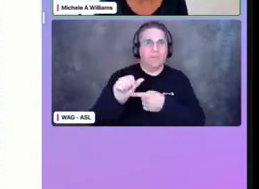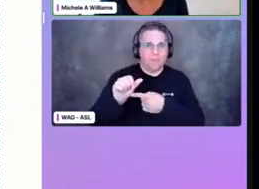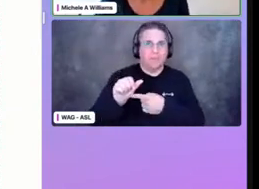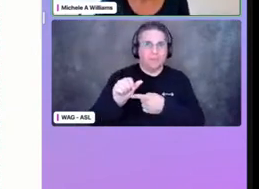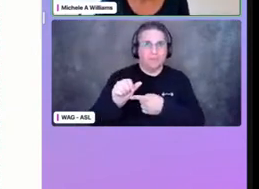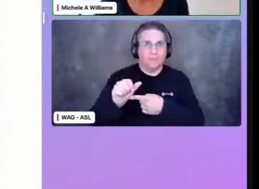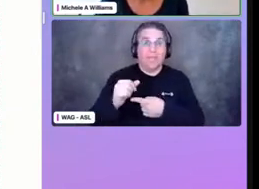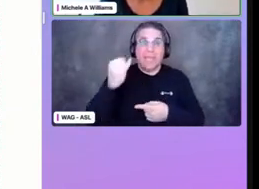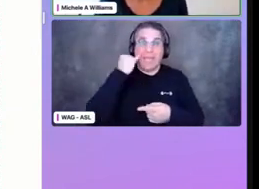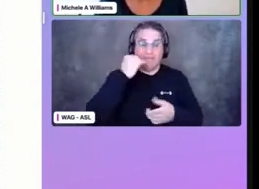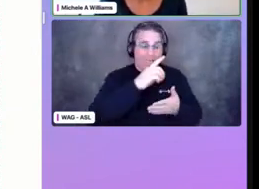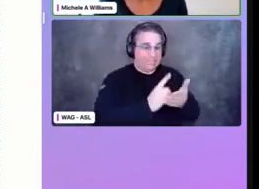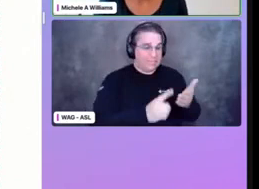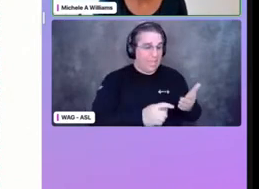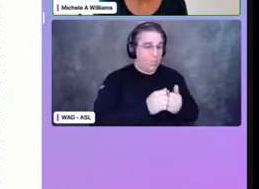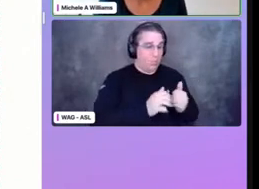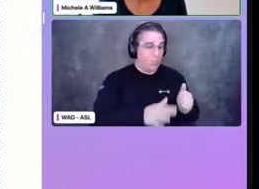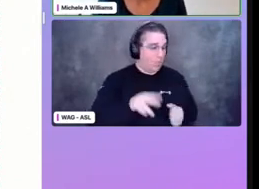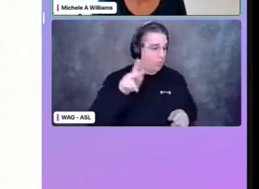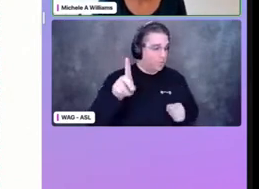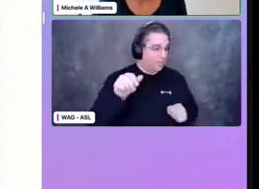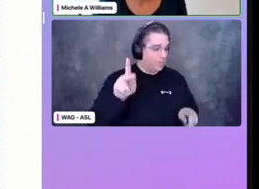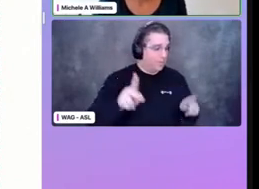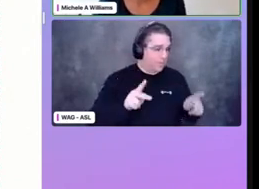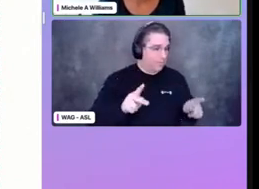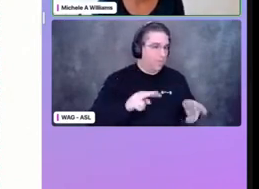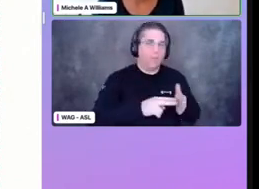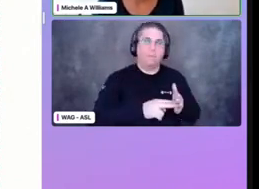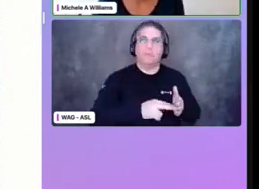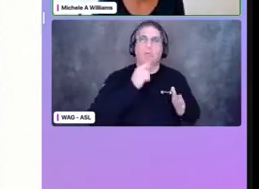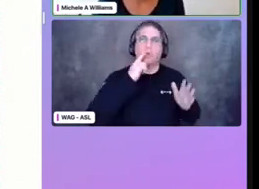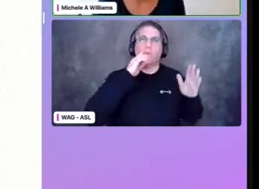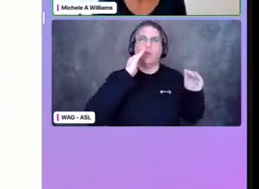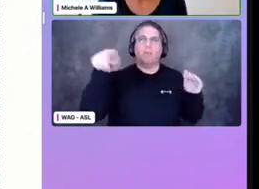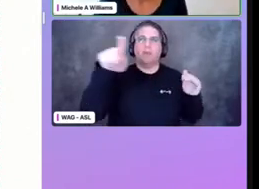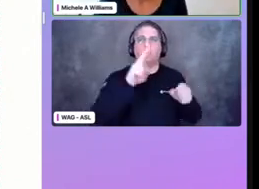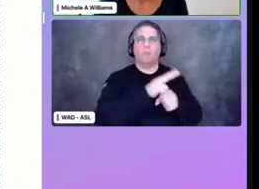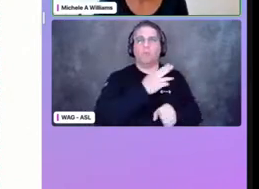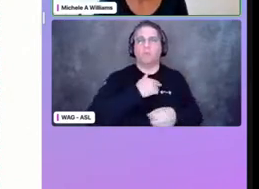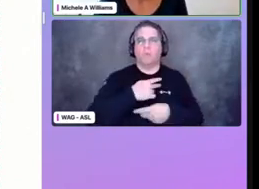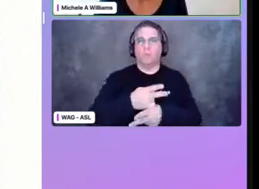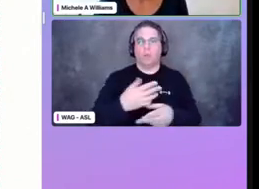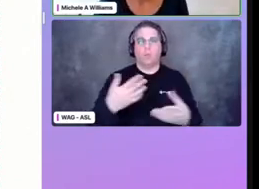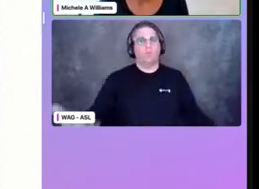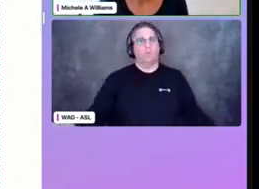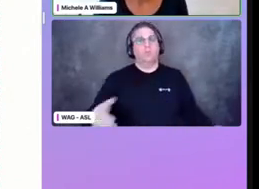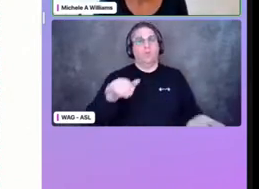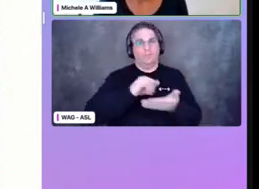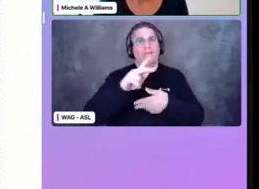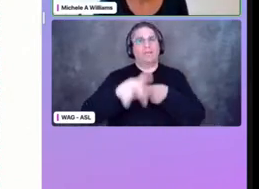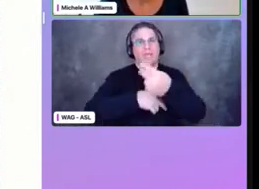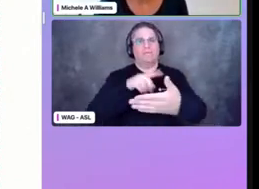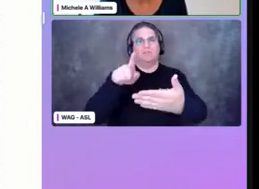that people are actively saying there won't be people with disabilities who use this. So that is discrimination. a form of That